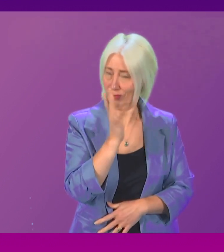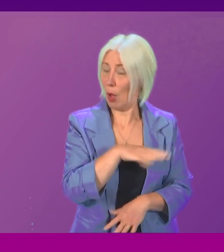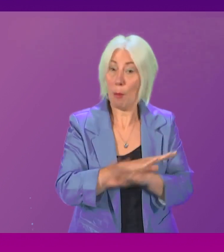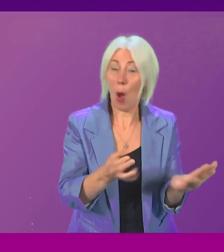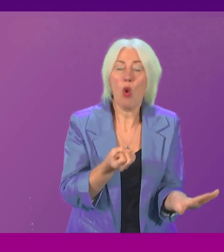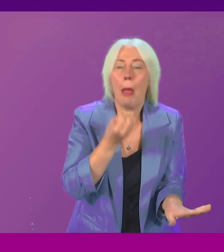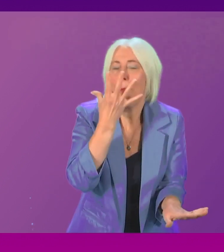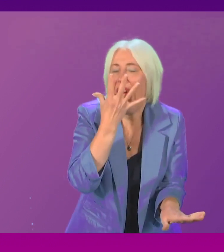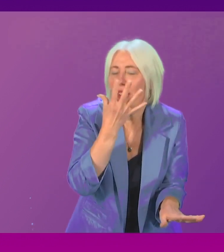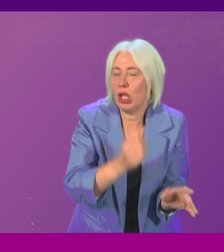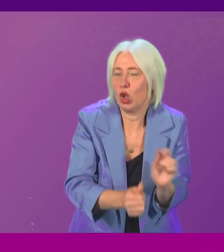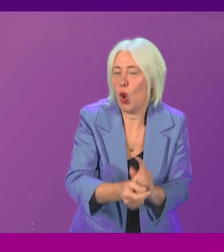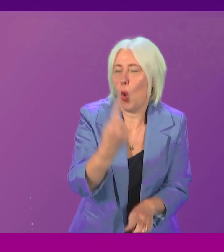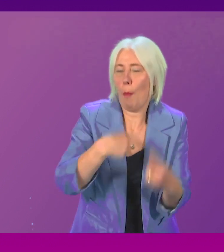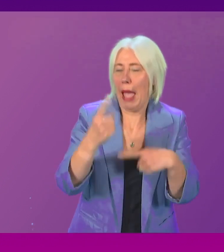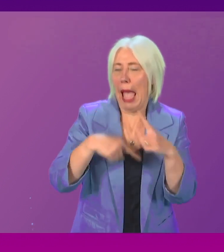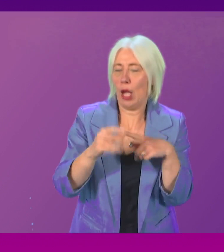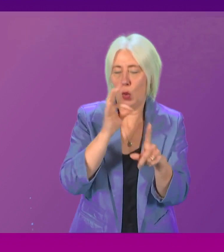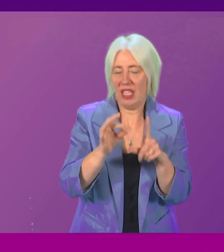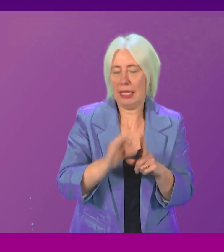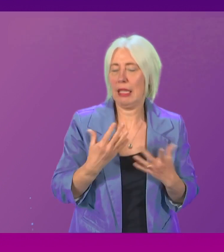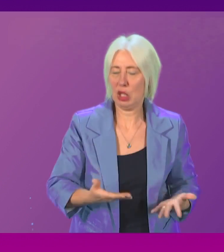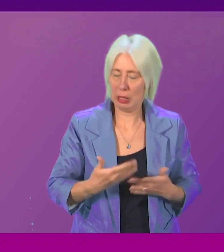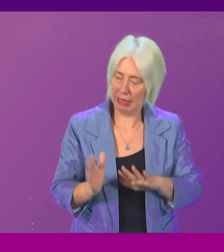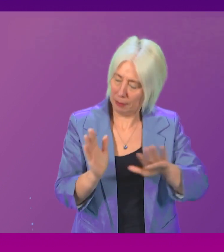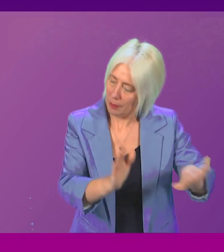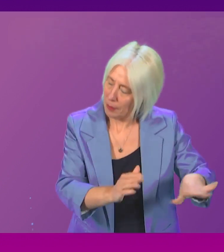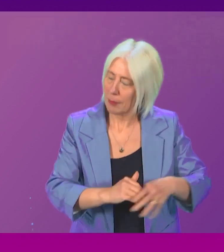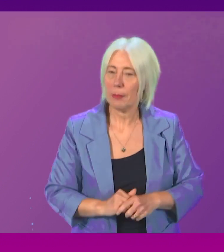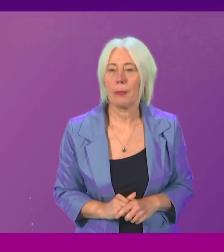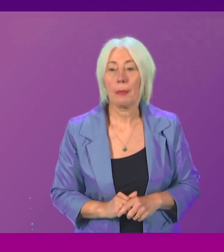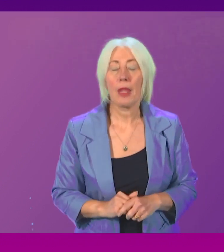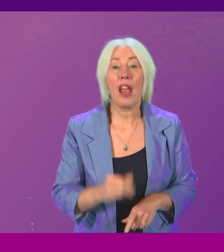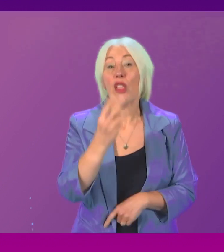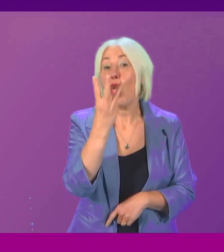by going back to the detail of that again today. Let me use another £3 billion figure.